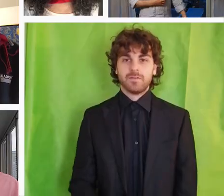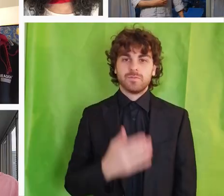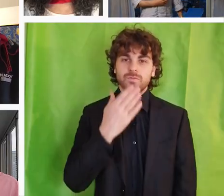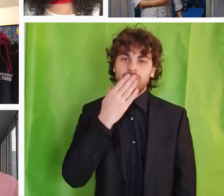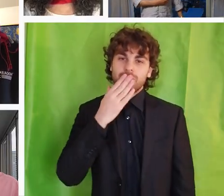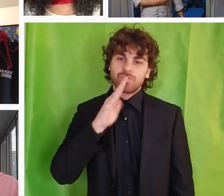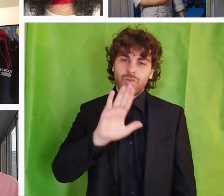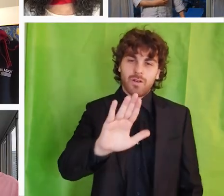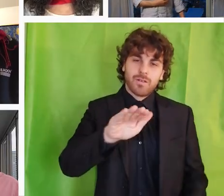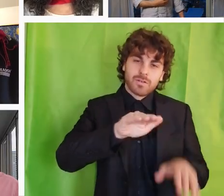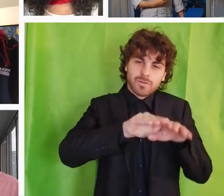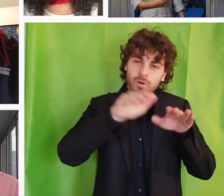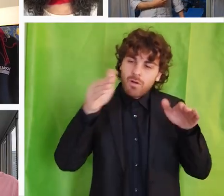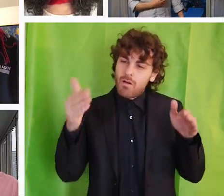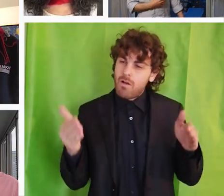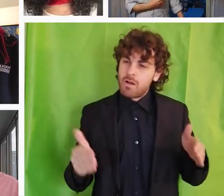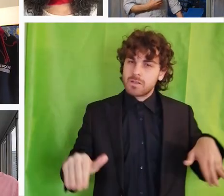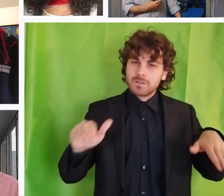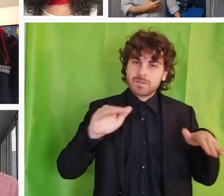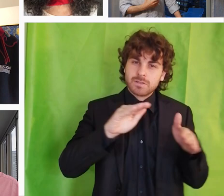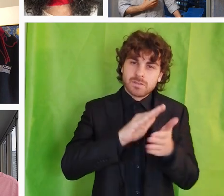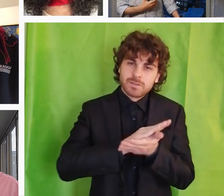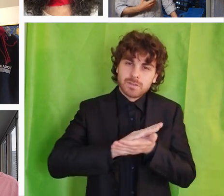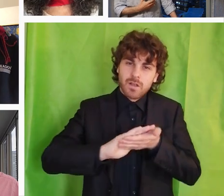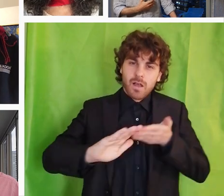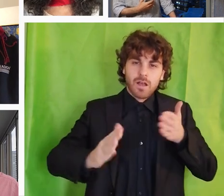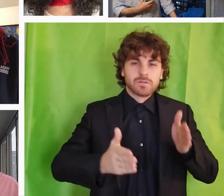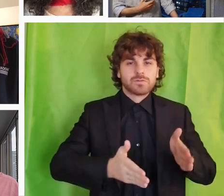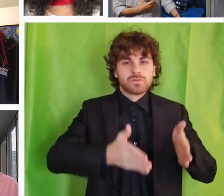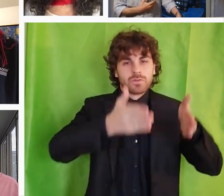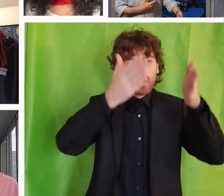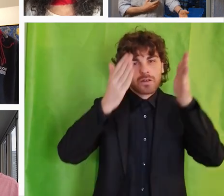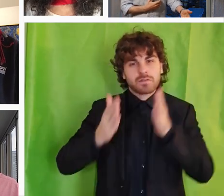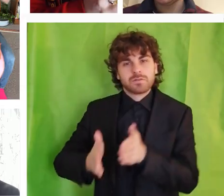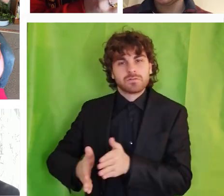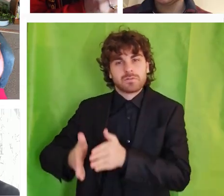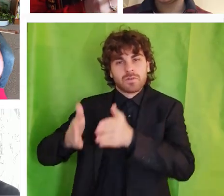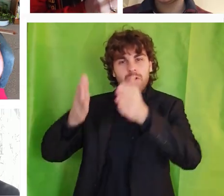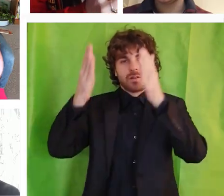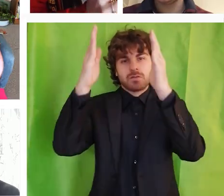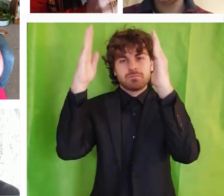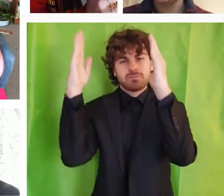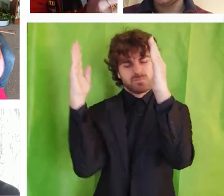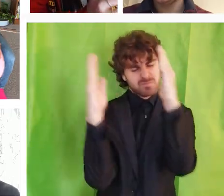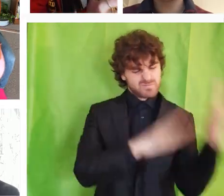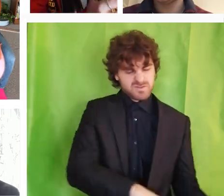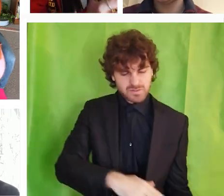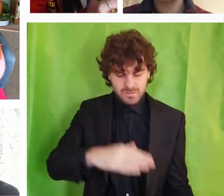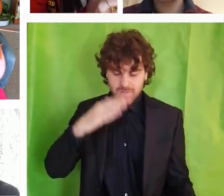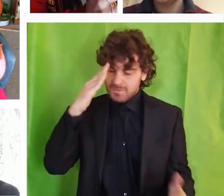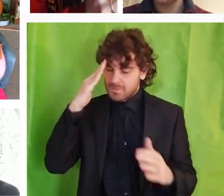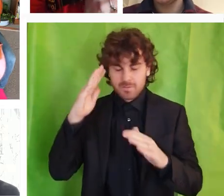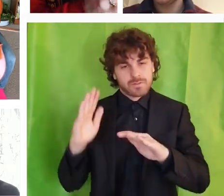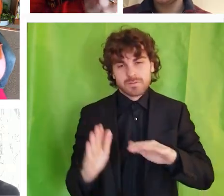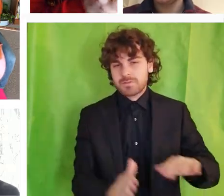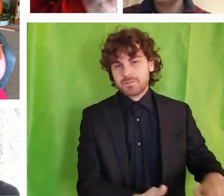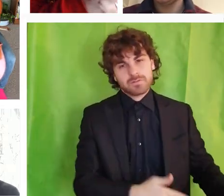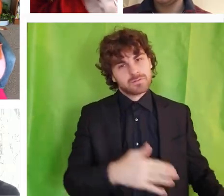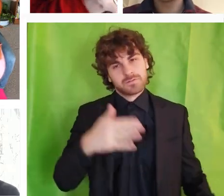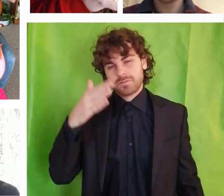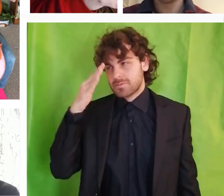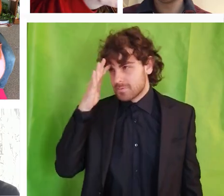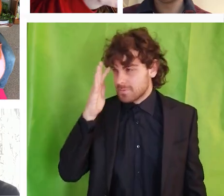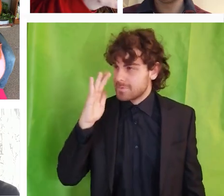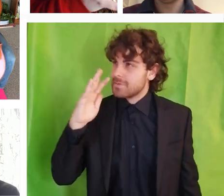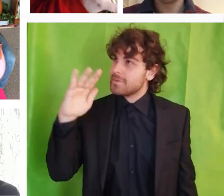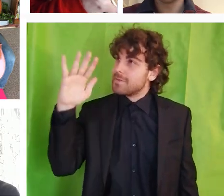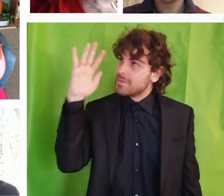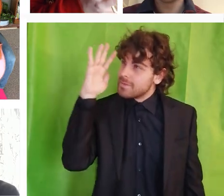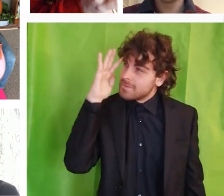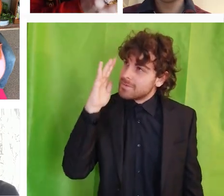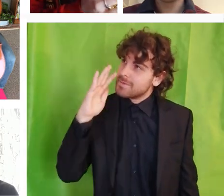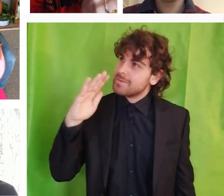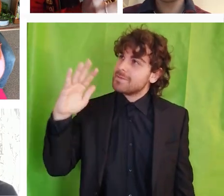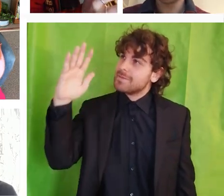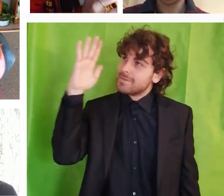and Zion's ruined towers...